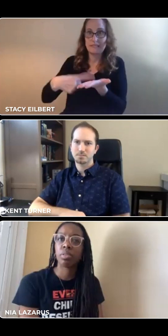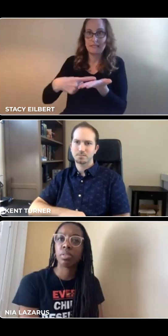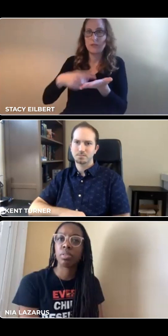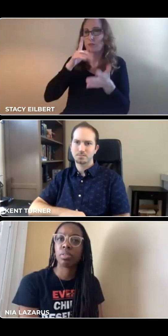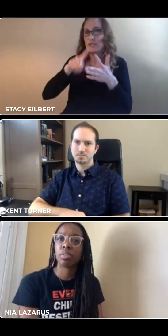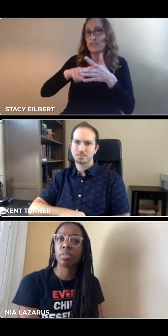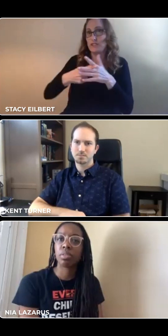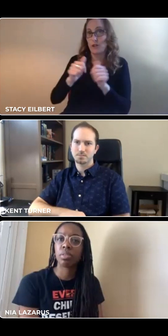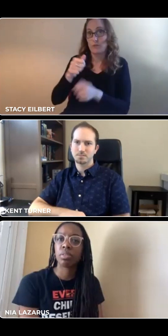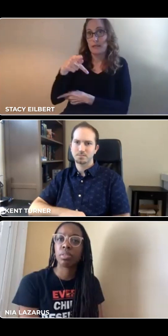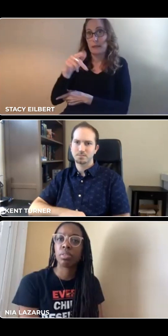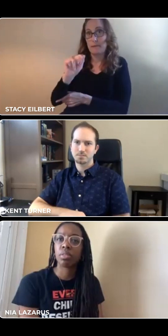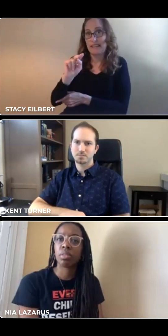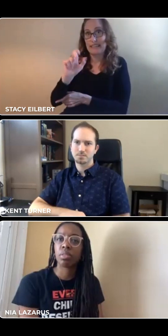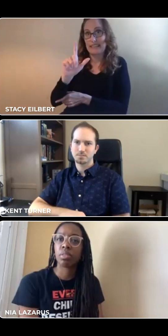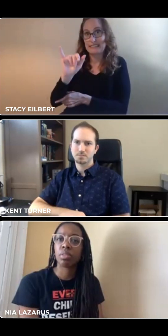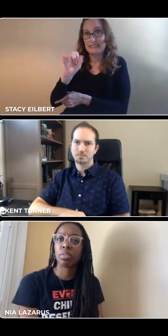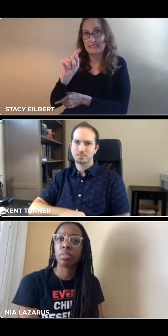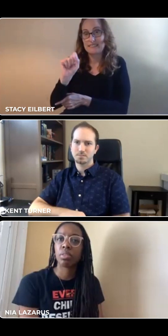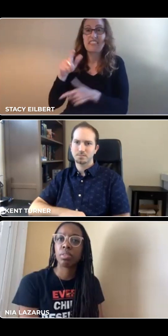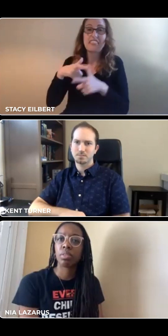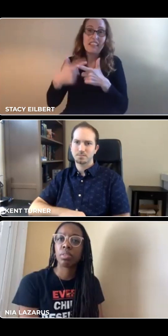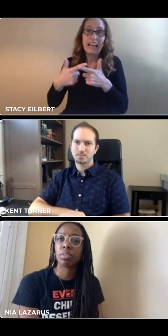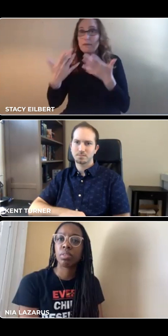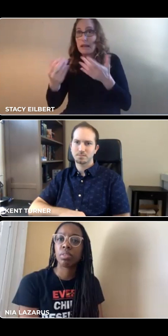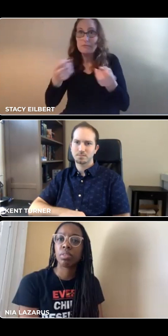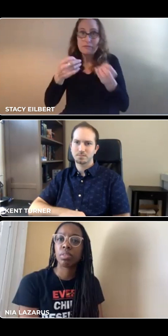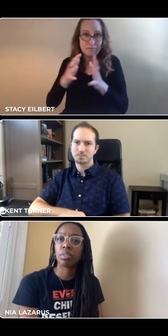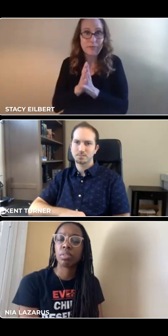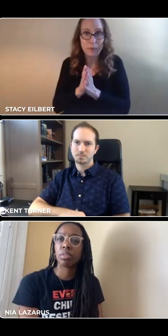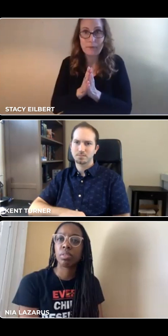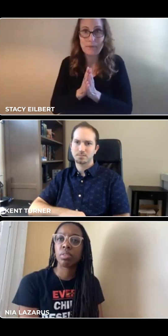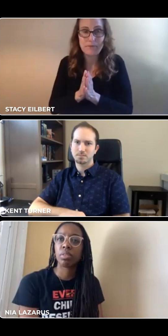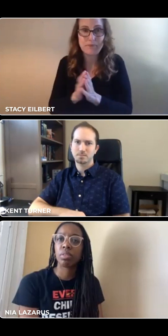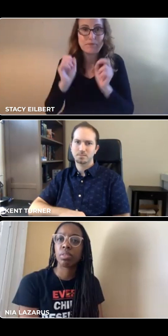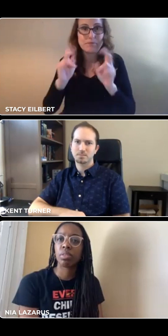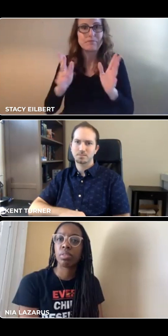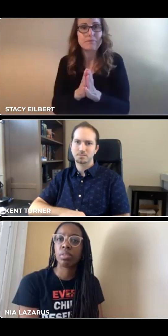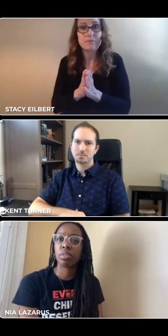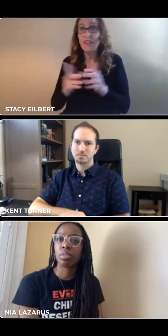Now I have 5 discussion questions that I'll pose to the panelists. And then, maybe we'll